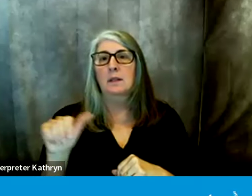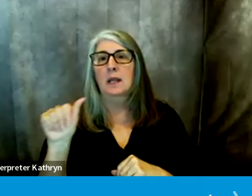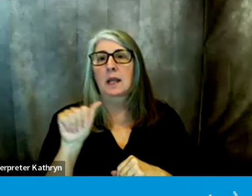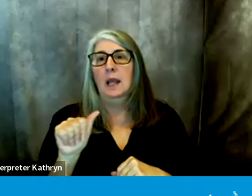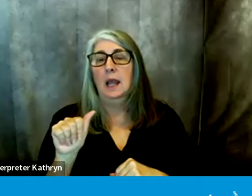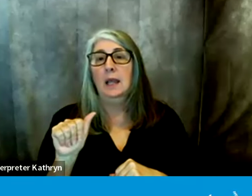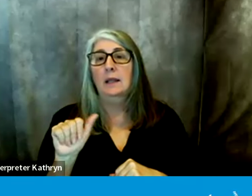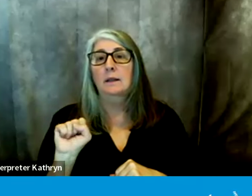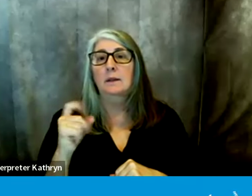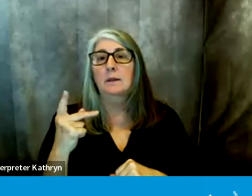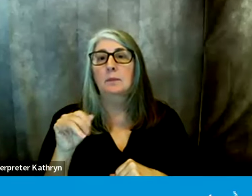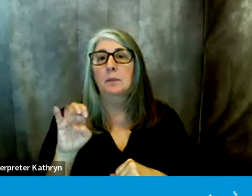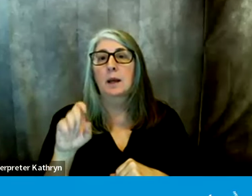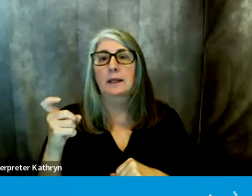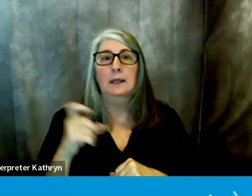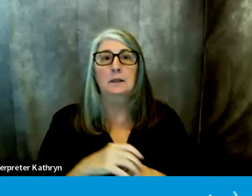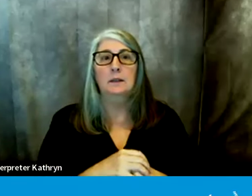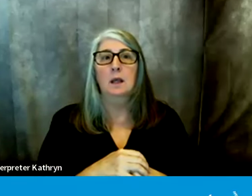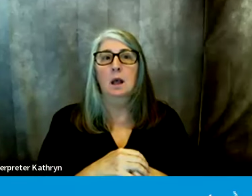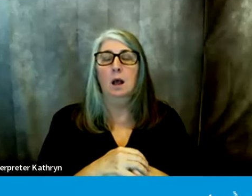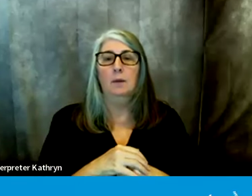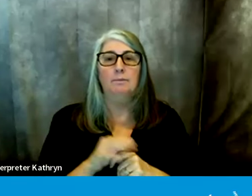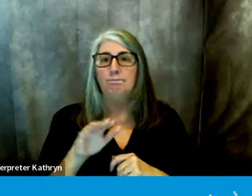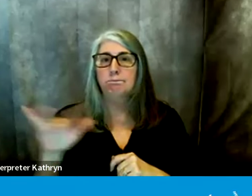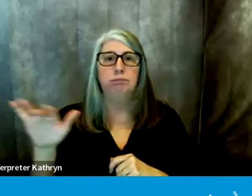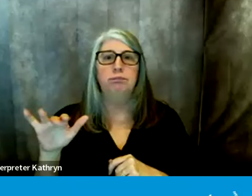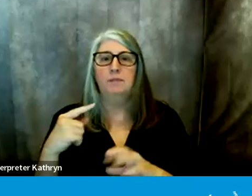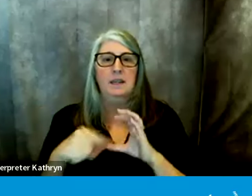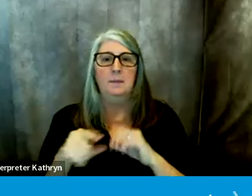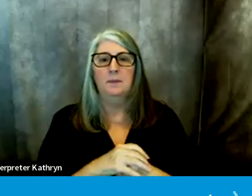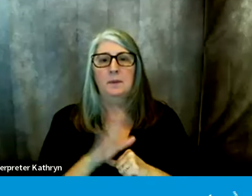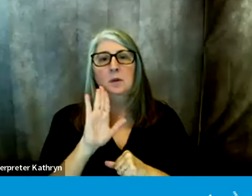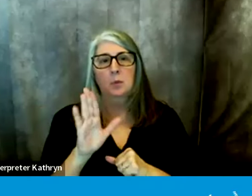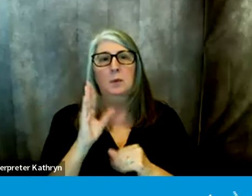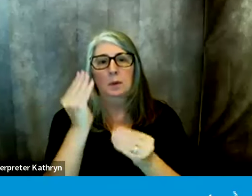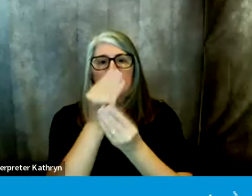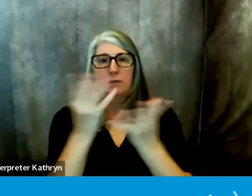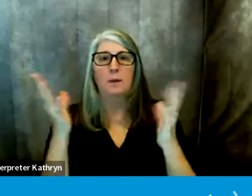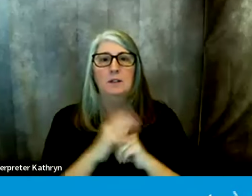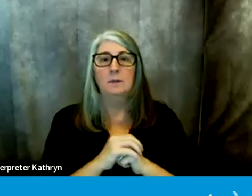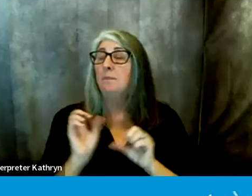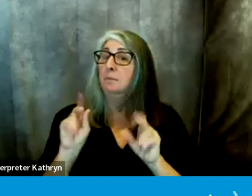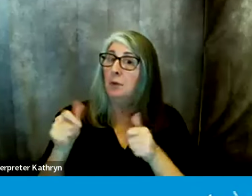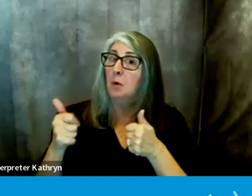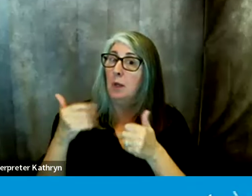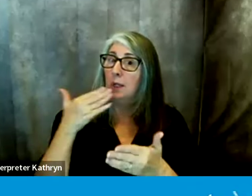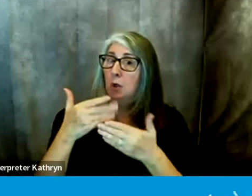and we're happy to share the study sites with them. Okay, good. Because you had that list of all the...